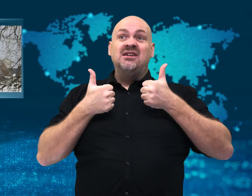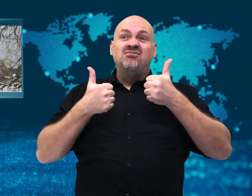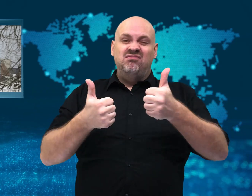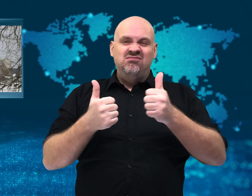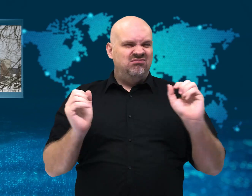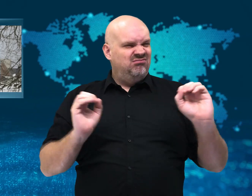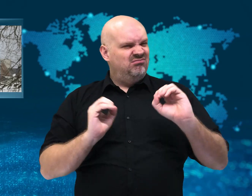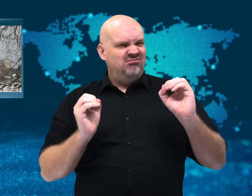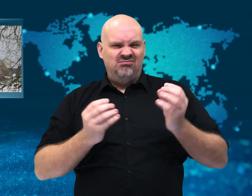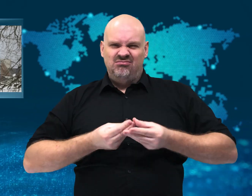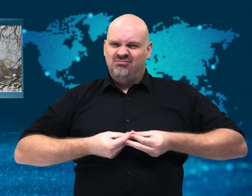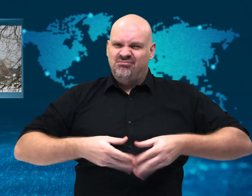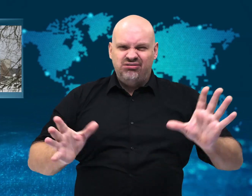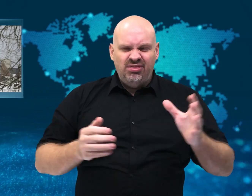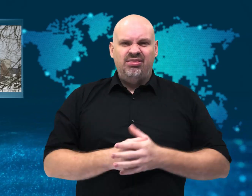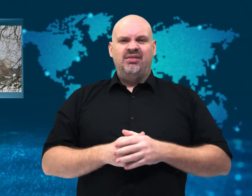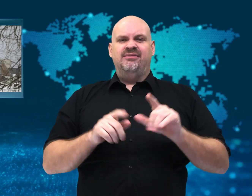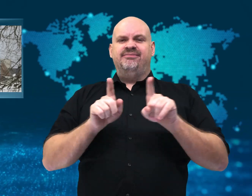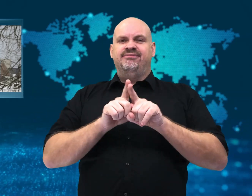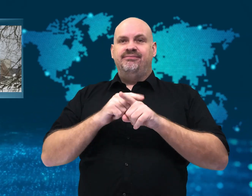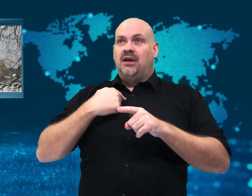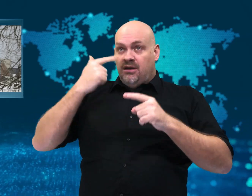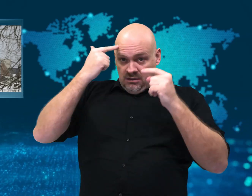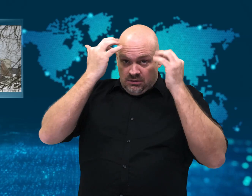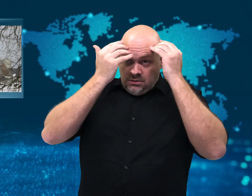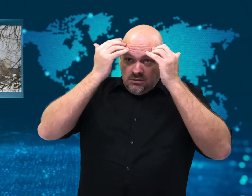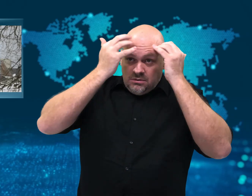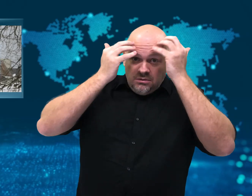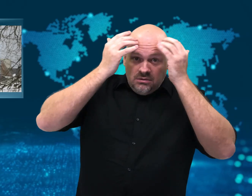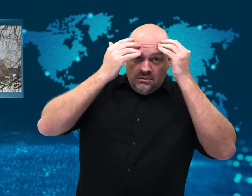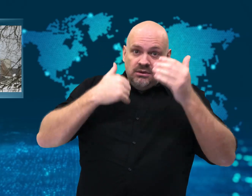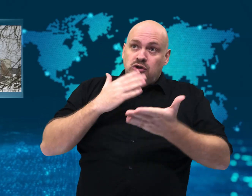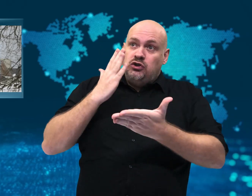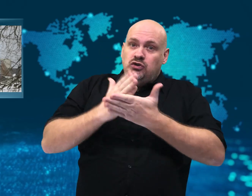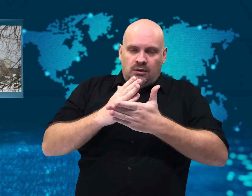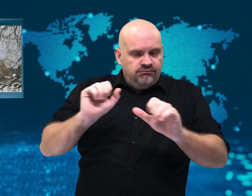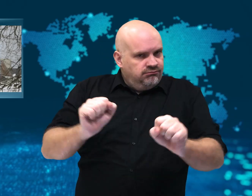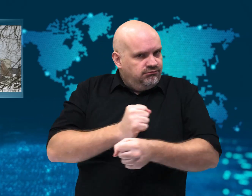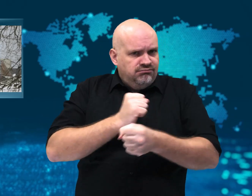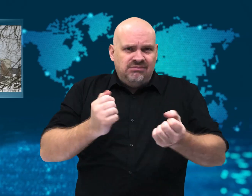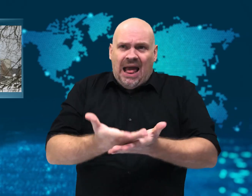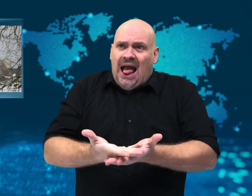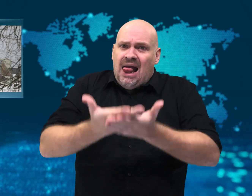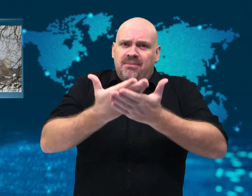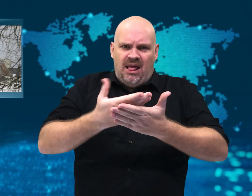class and taken to the guidance counselor’s office.